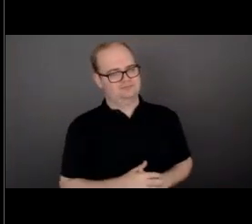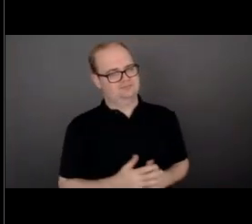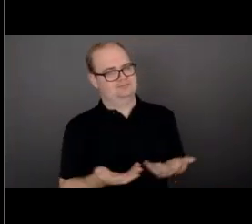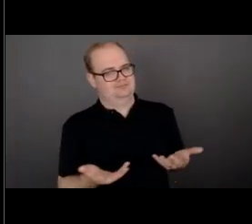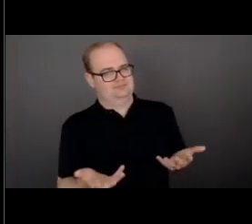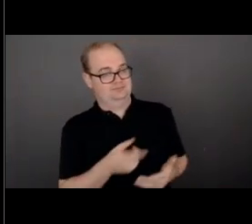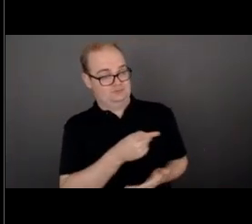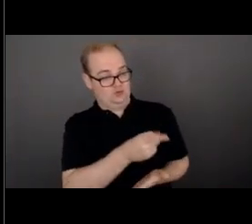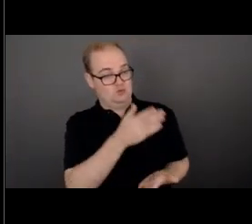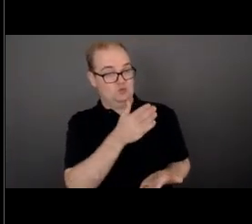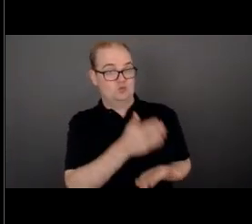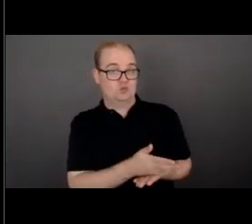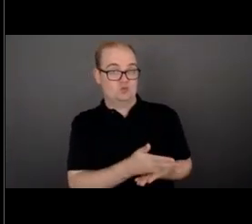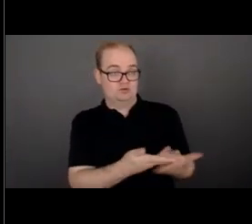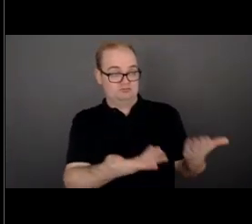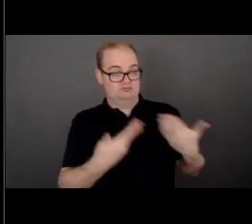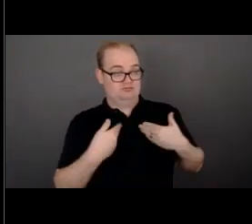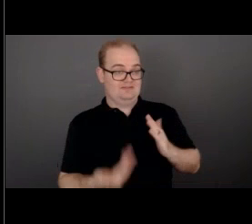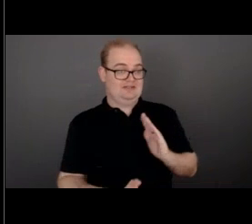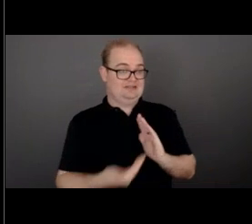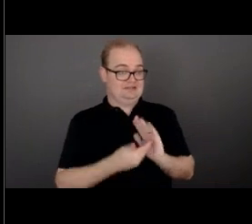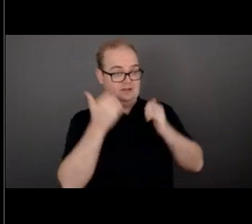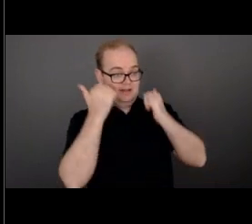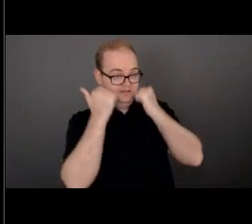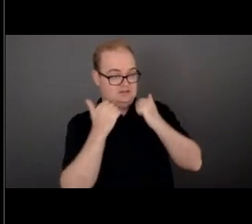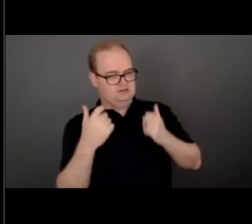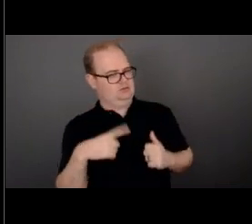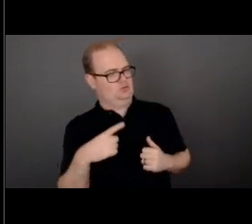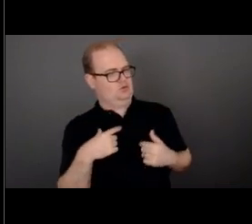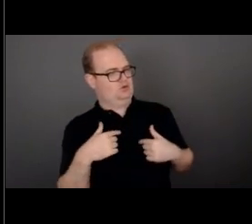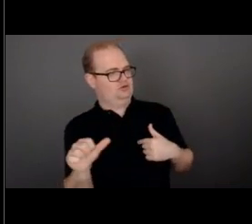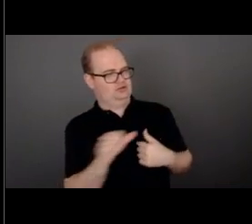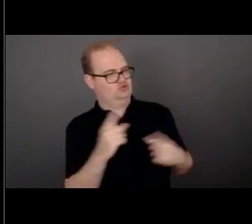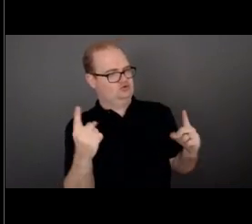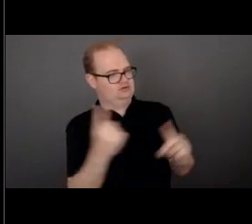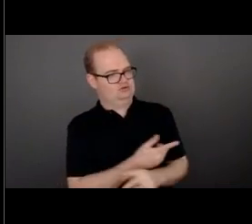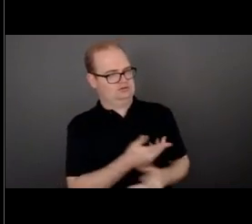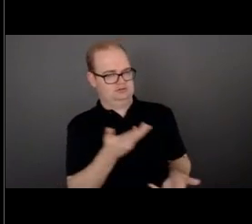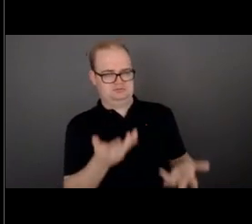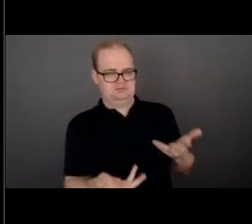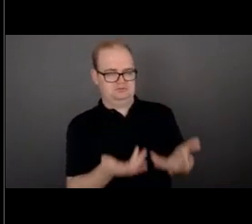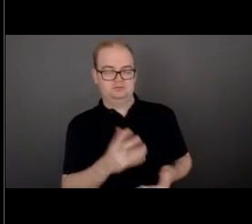providing any additional information for me to consider why it's necessary?"